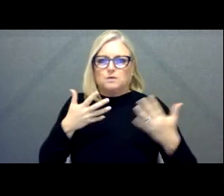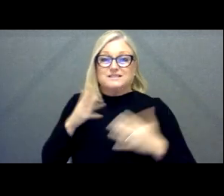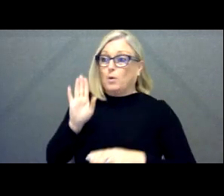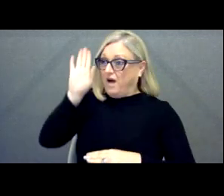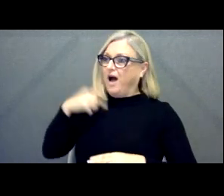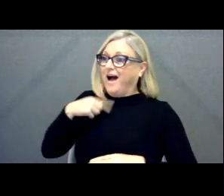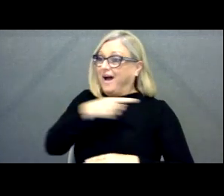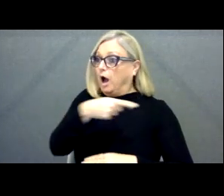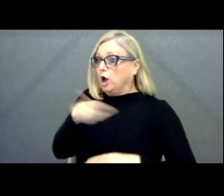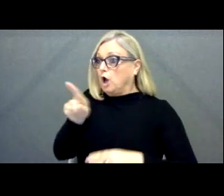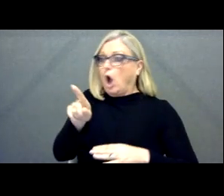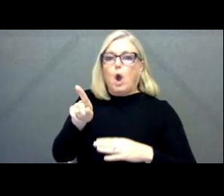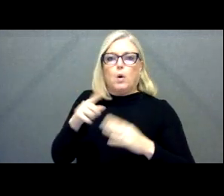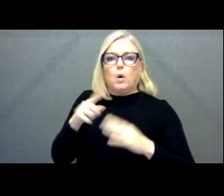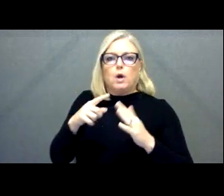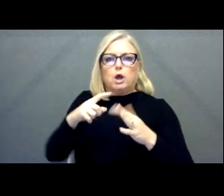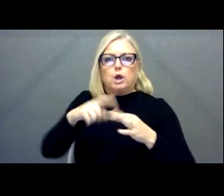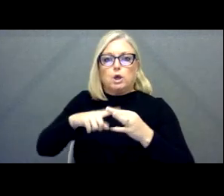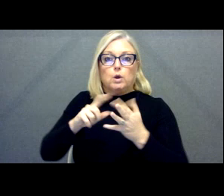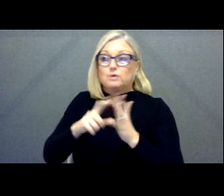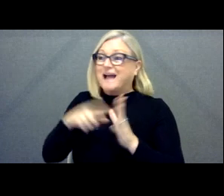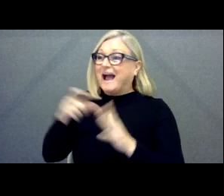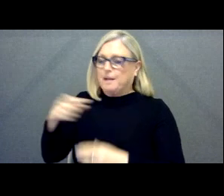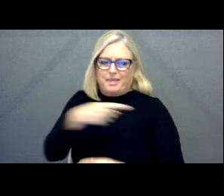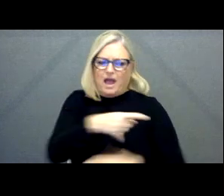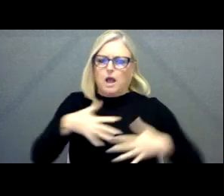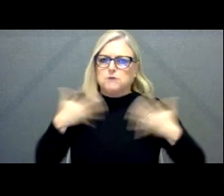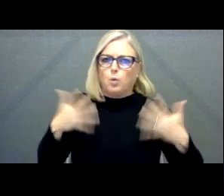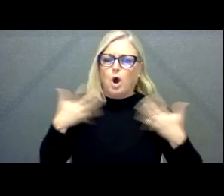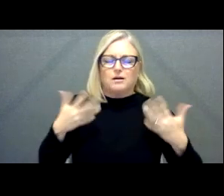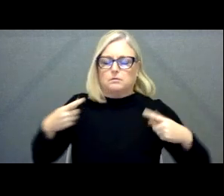saying no no I don't want to go there thanks so um it does have to have the participants